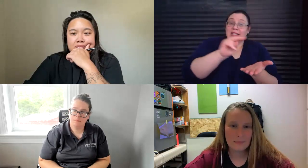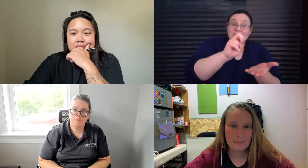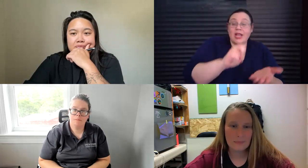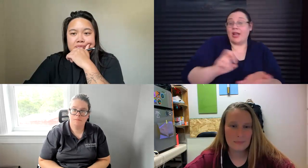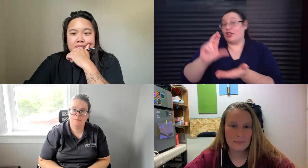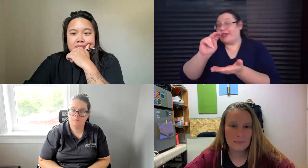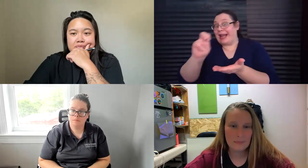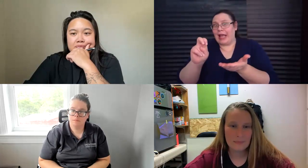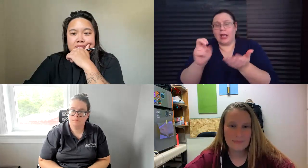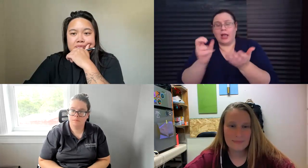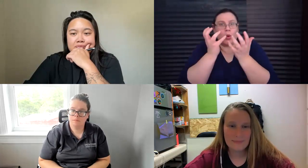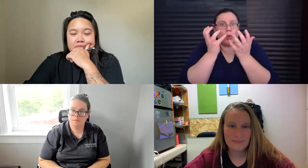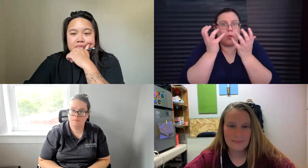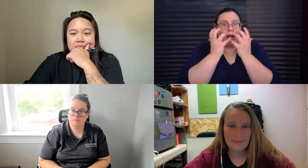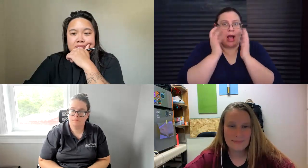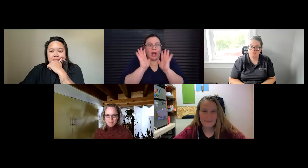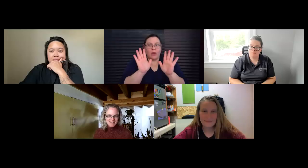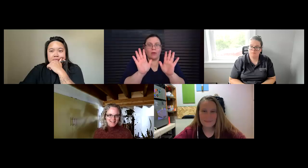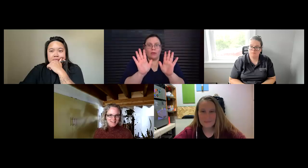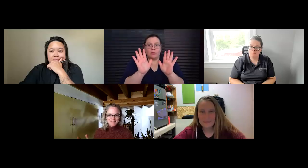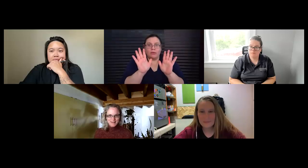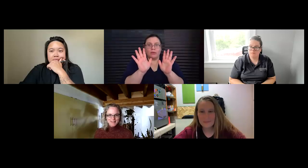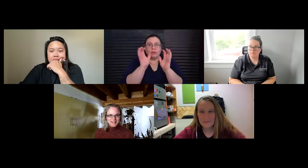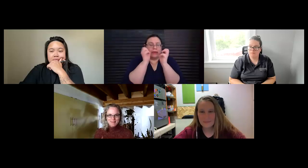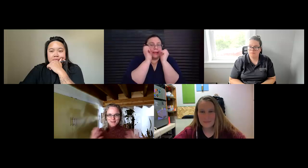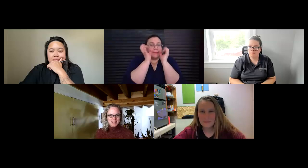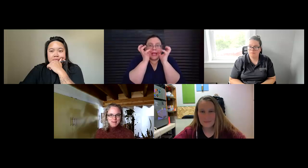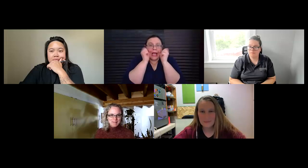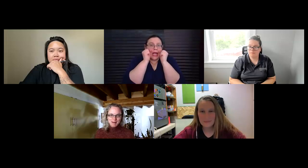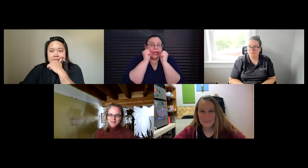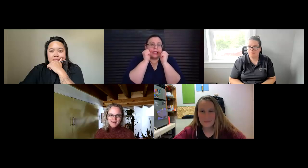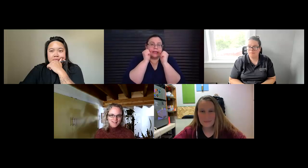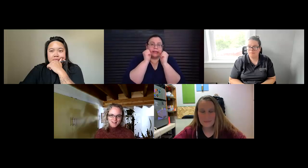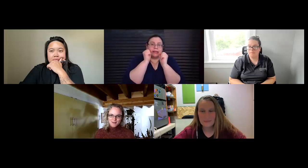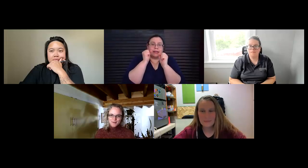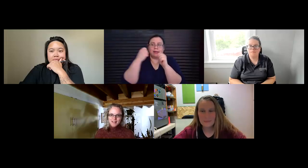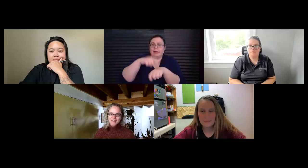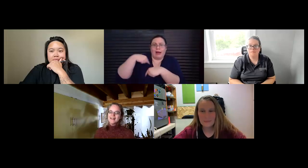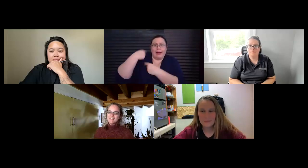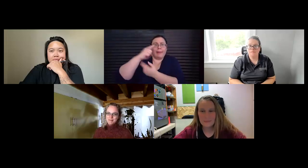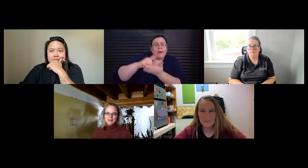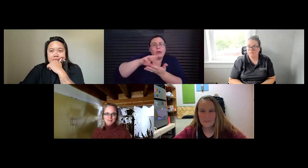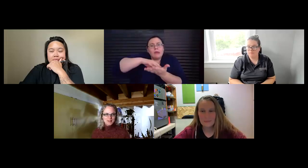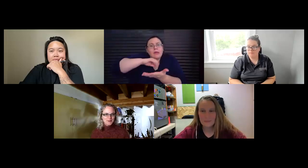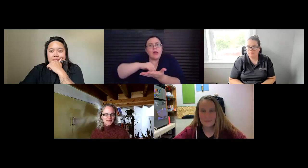Wow, that was such an amazing period of time learning a bit about all that you have been up to.